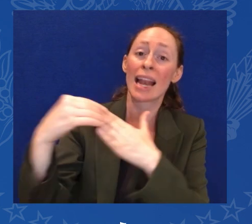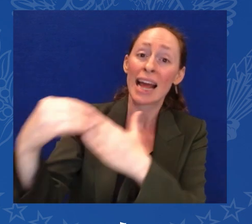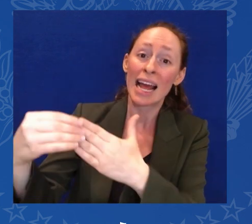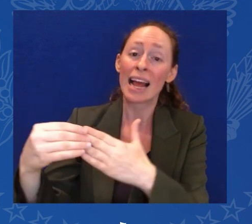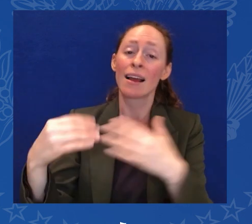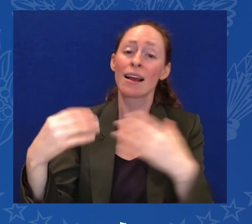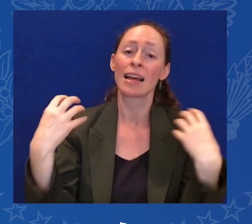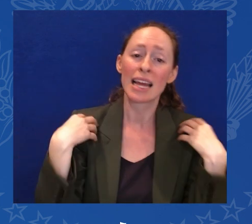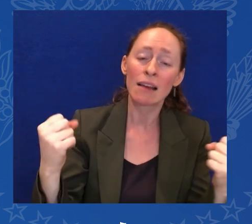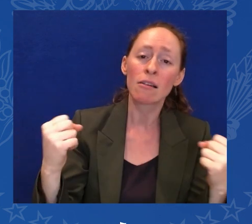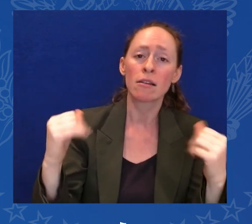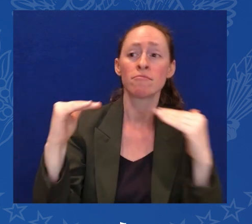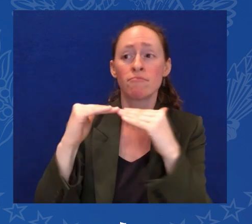We got a hell of a long way to go.